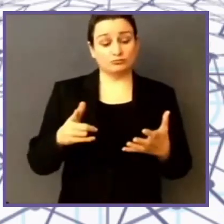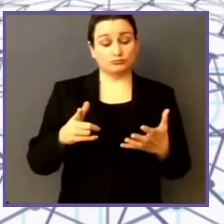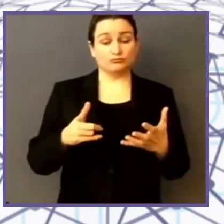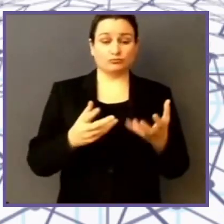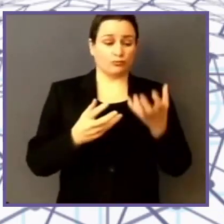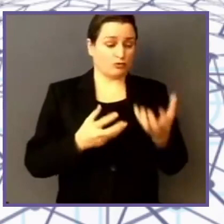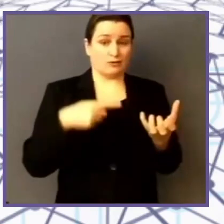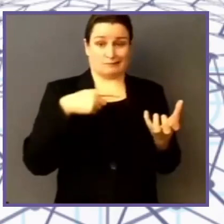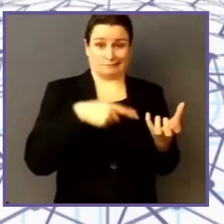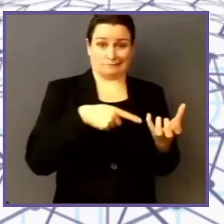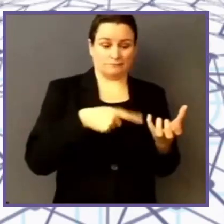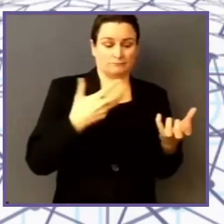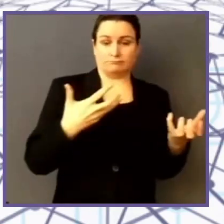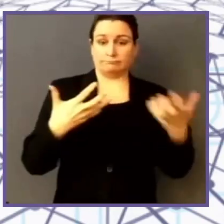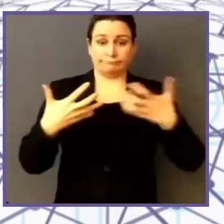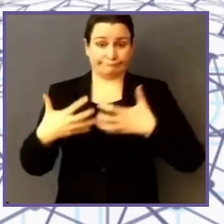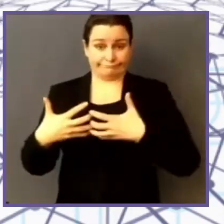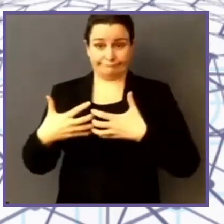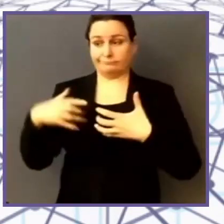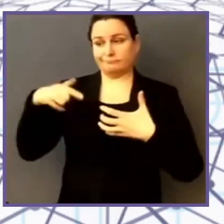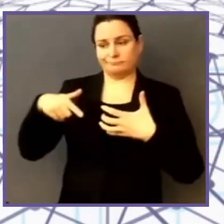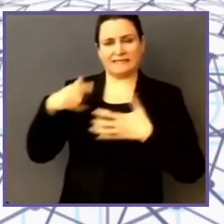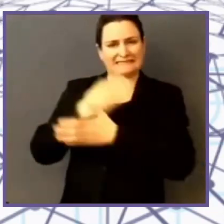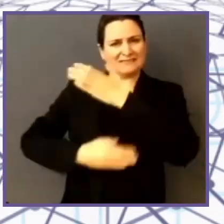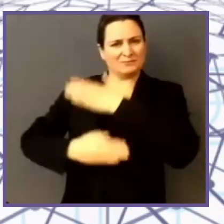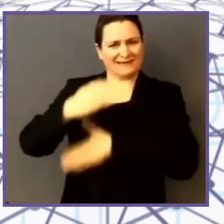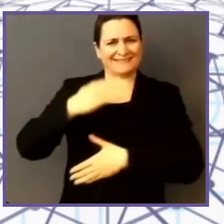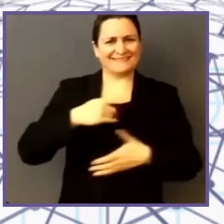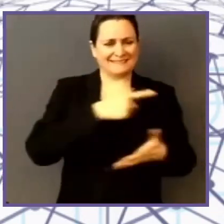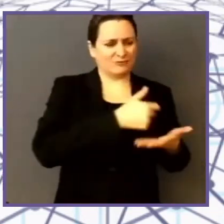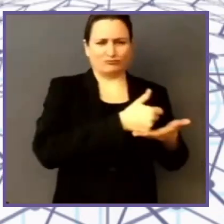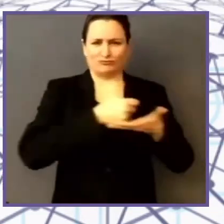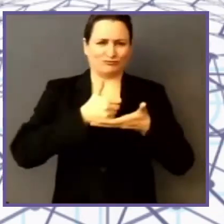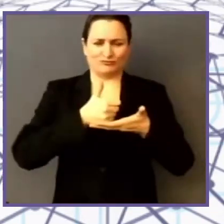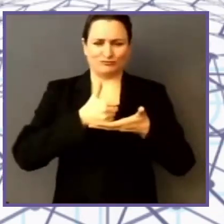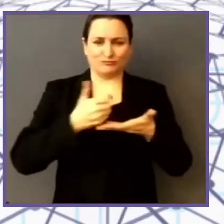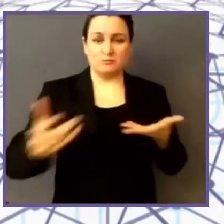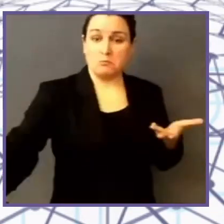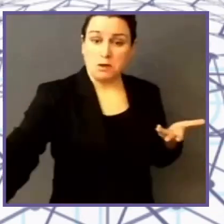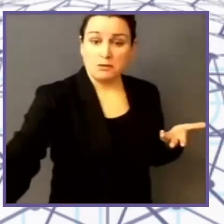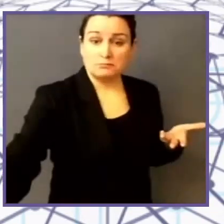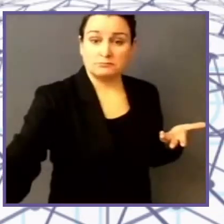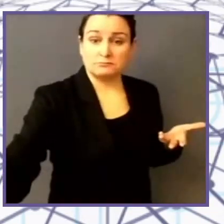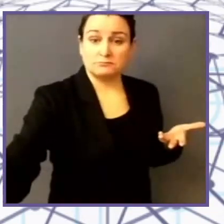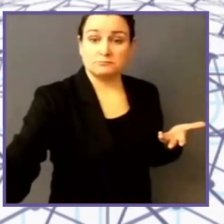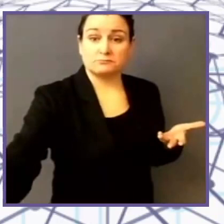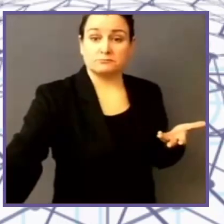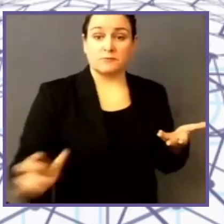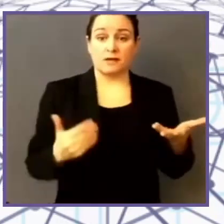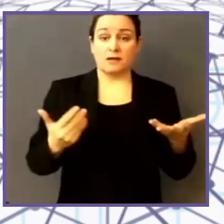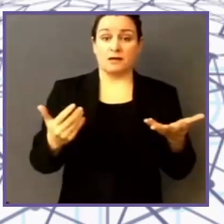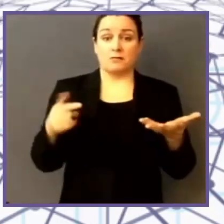as experts, which is why we always or often wind up in common sections rather than in the real stories.